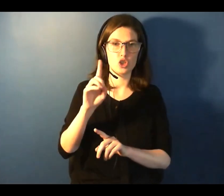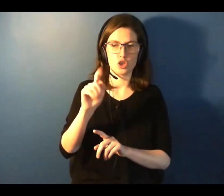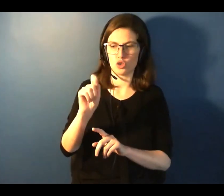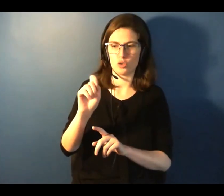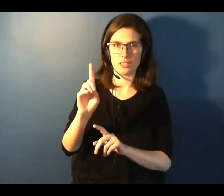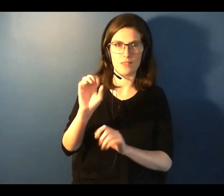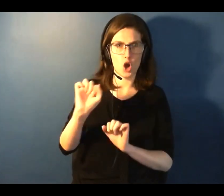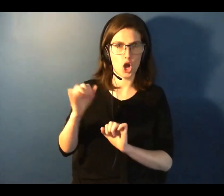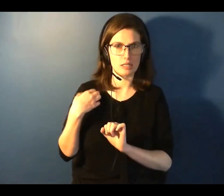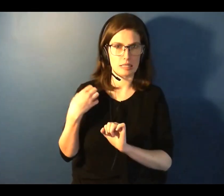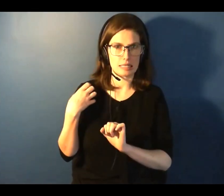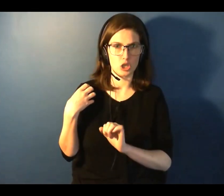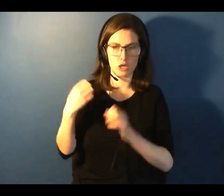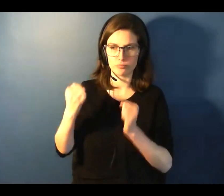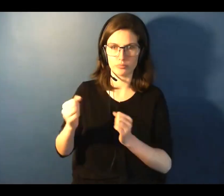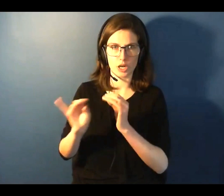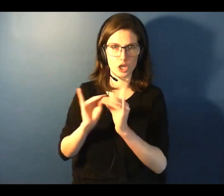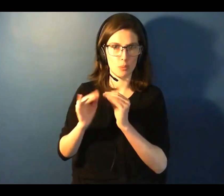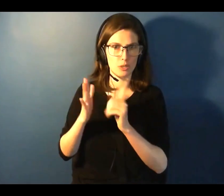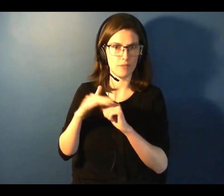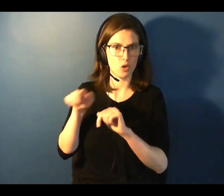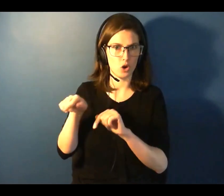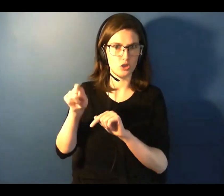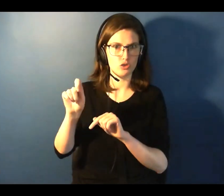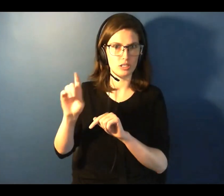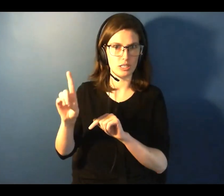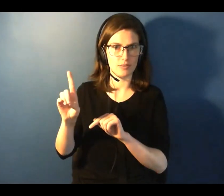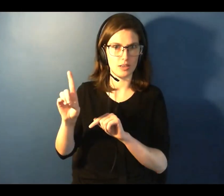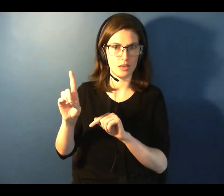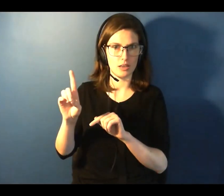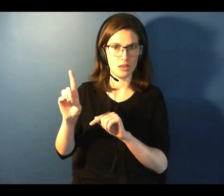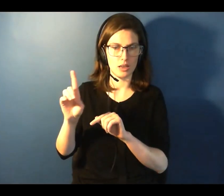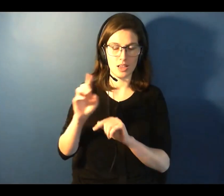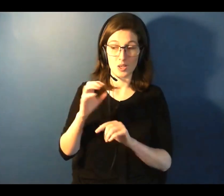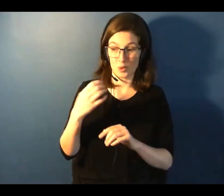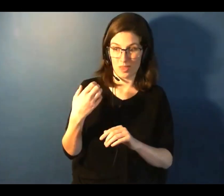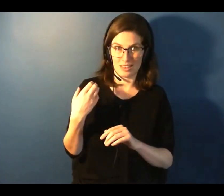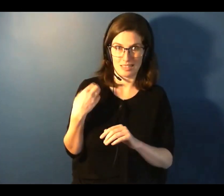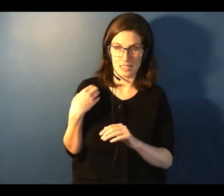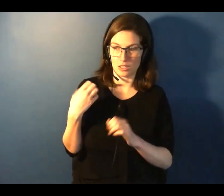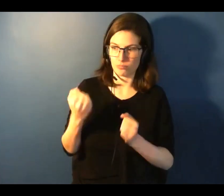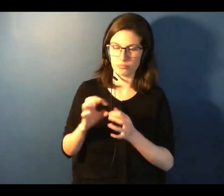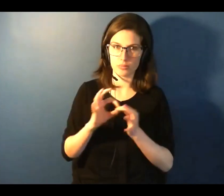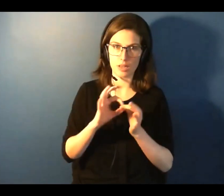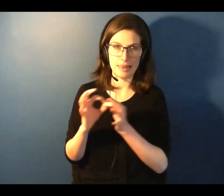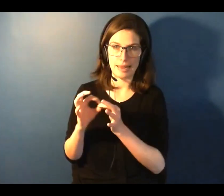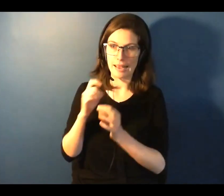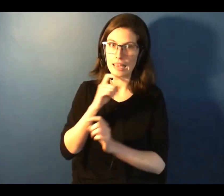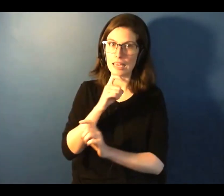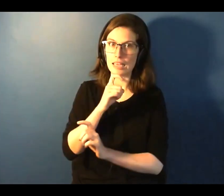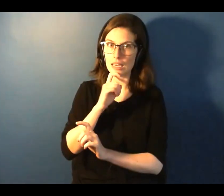she was very much a bridge to the world and I think there was, Lianne, am I wrong that